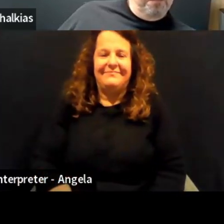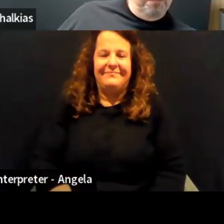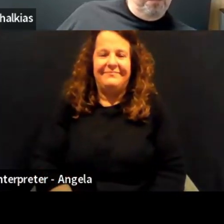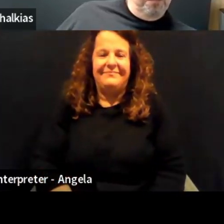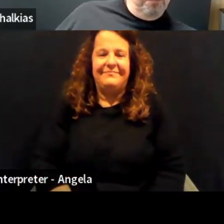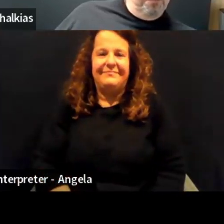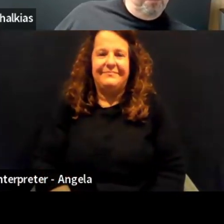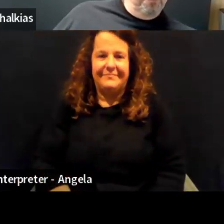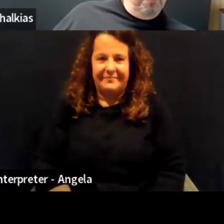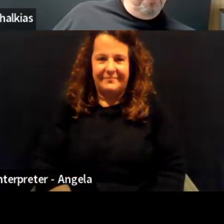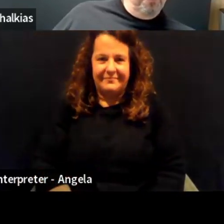Go ahead.